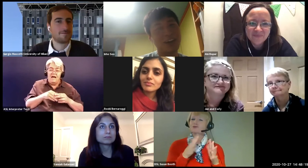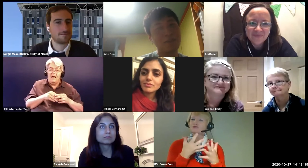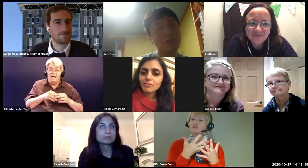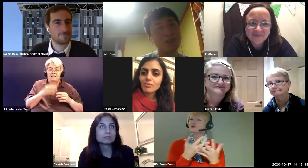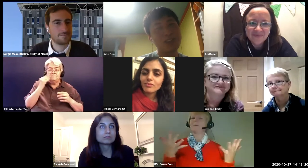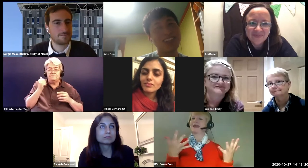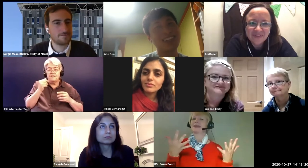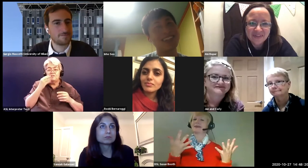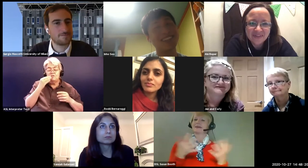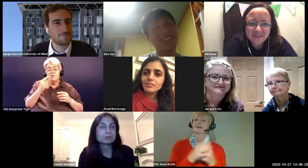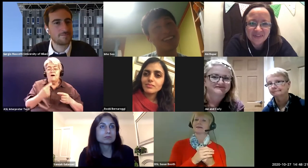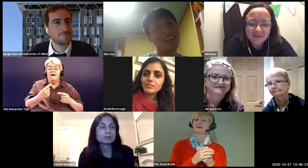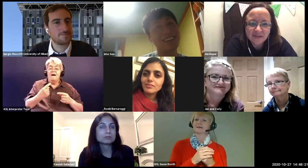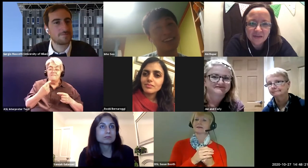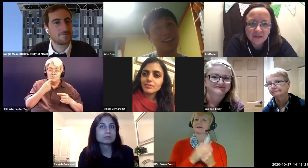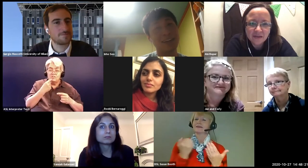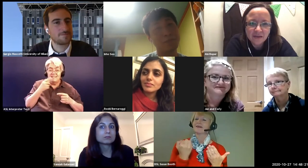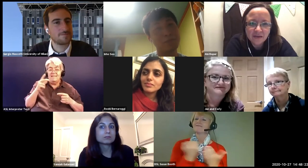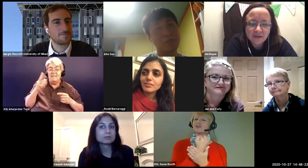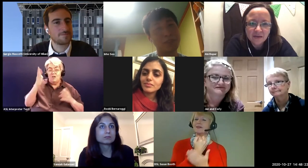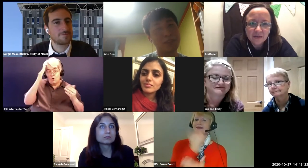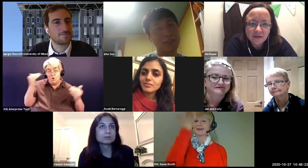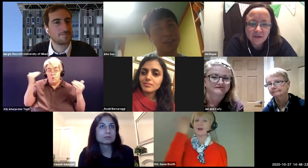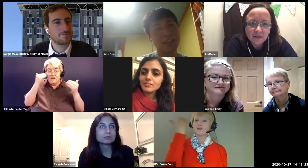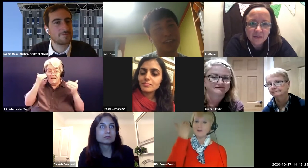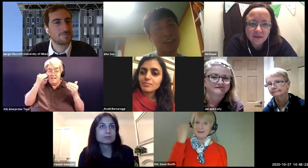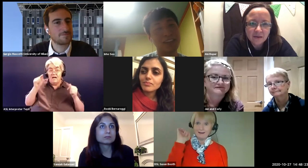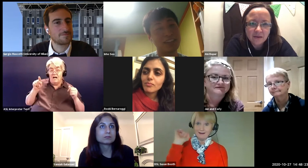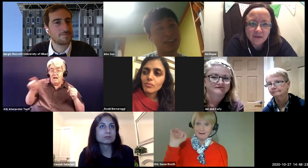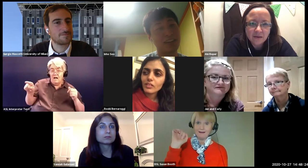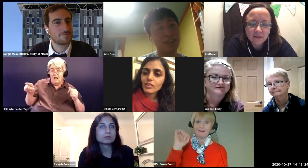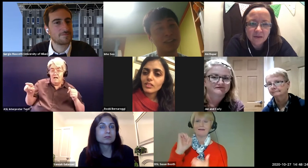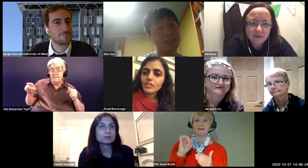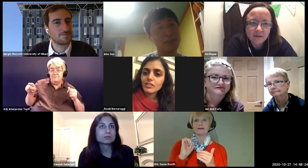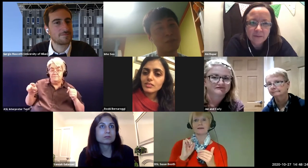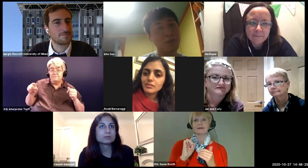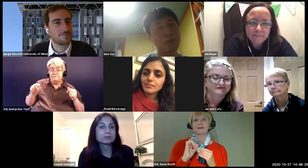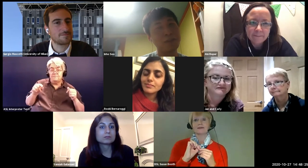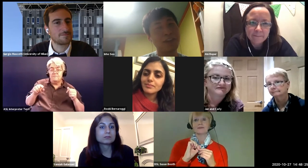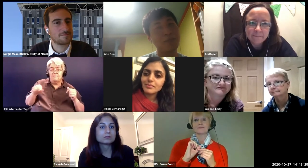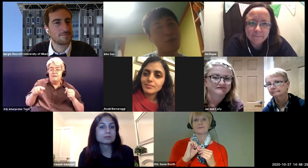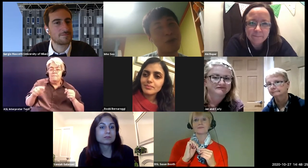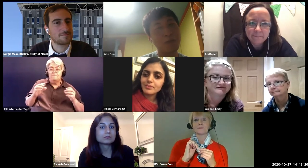unfortunately in Korea they're um in Korea there are more there are more